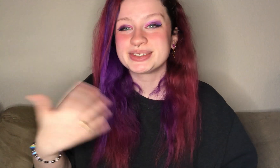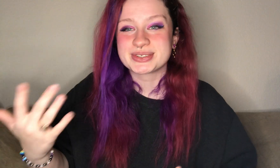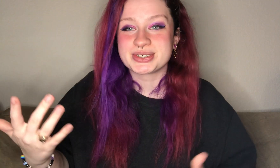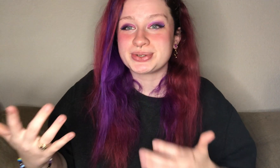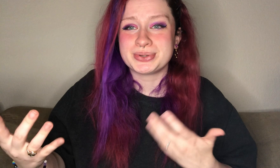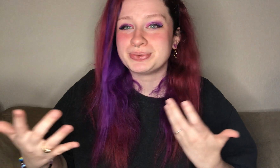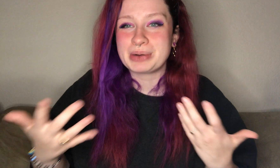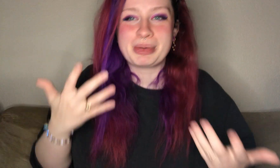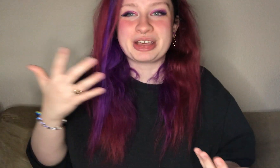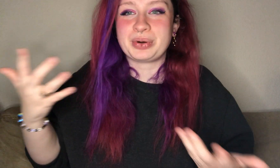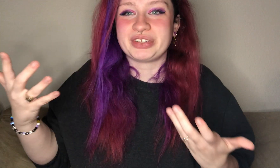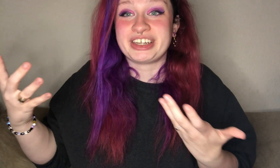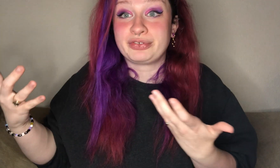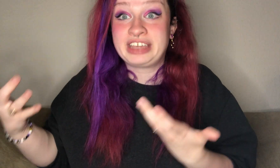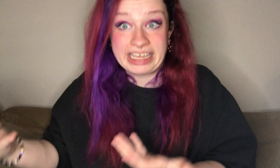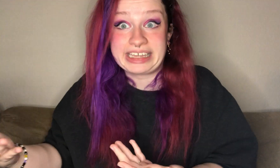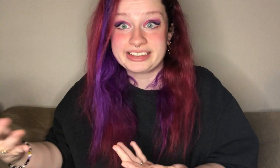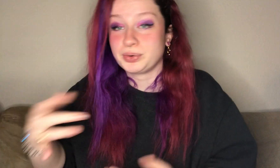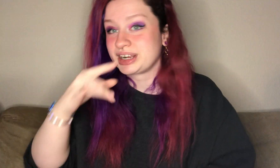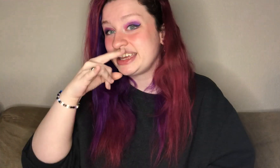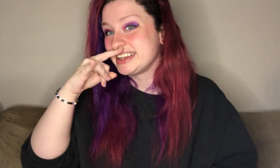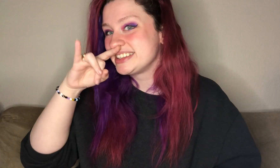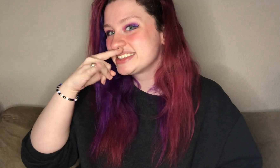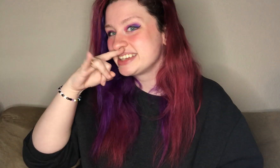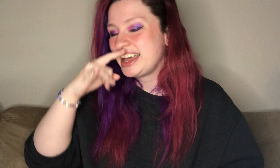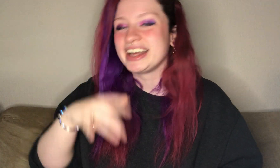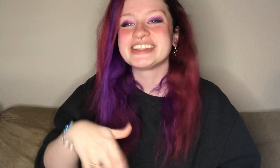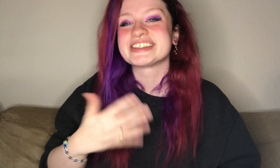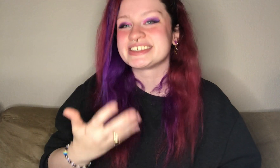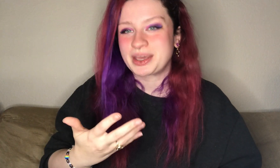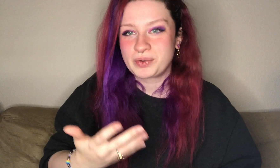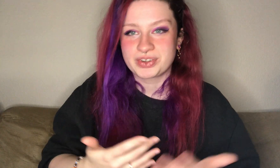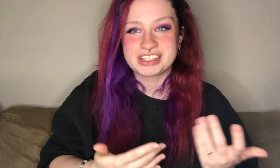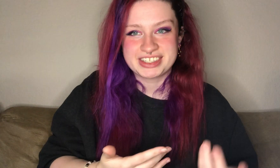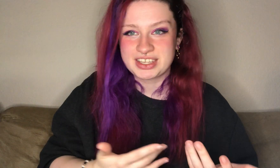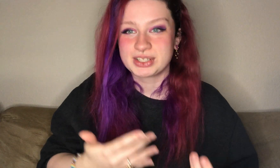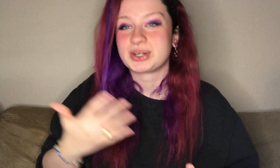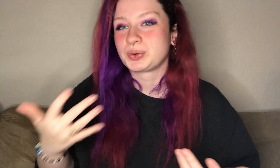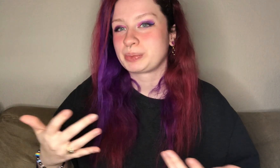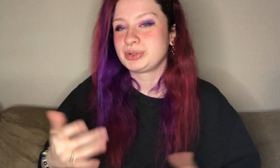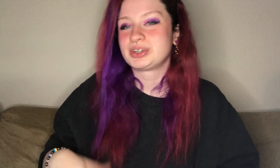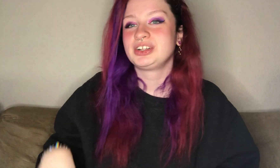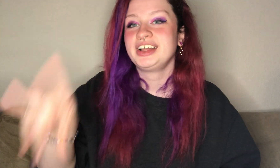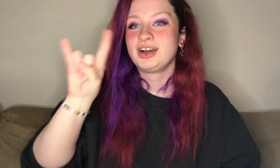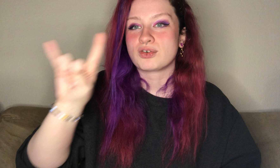closer to what would be equivalent of kid or kids and it's the same whether it's singular or plural